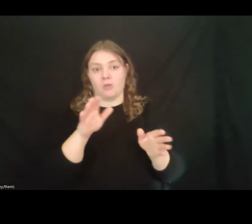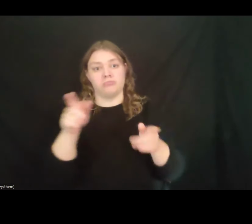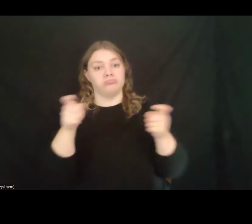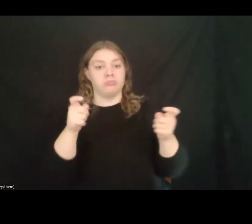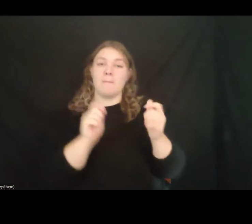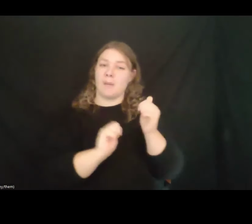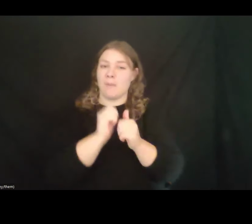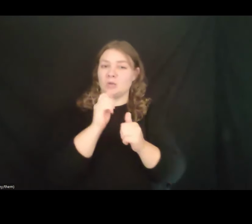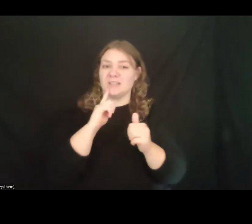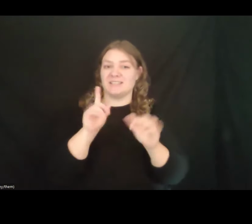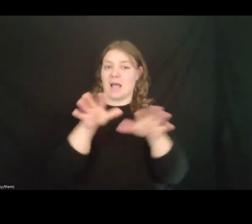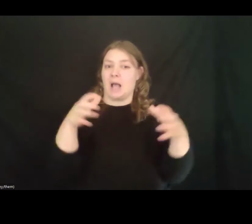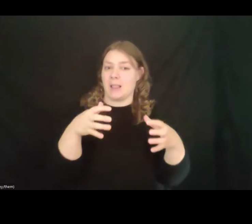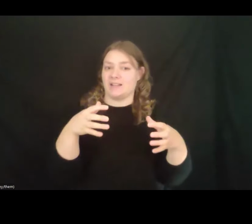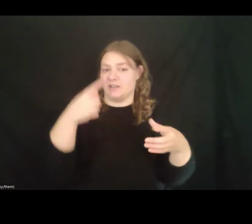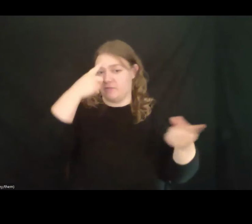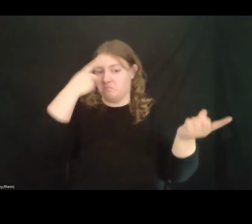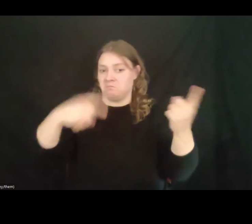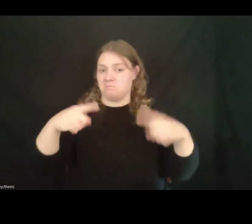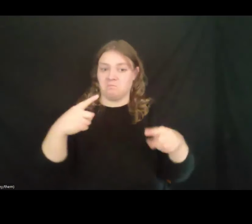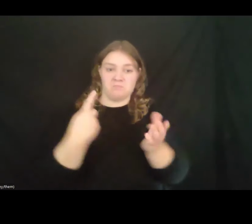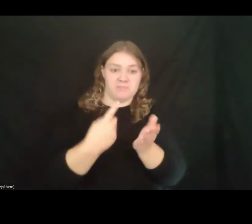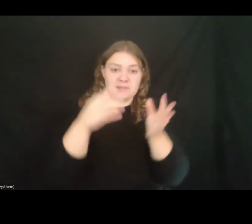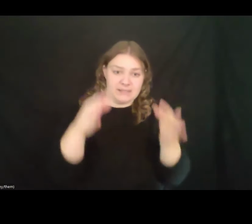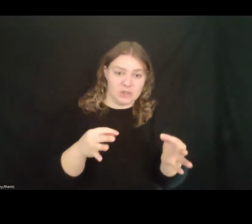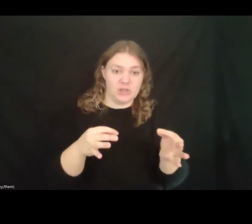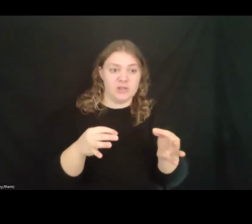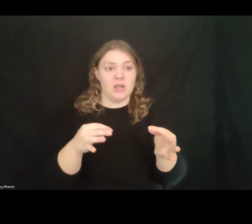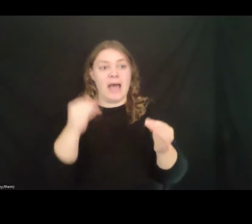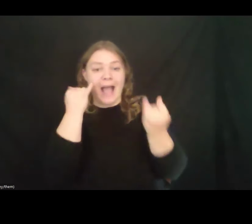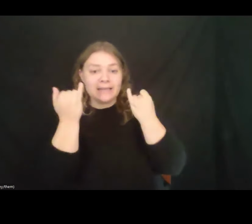we just kind of all hash out all the ideas together and then we just Implement after